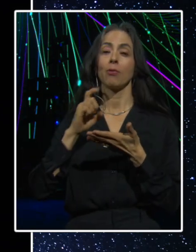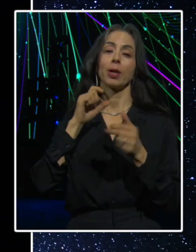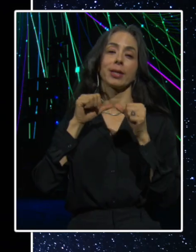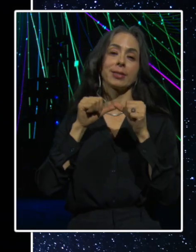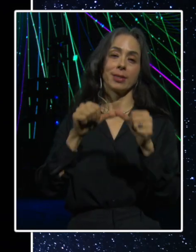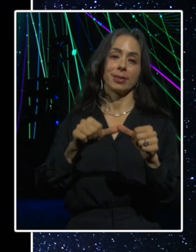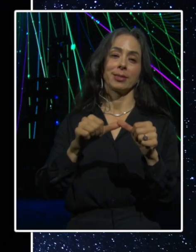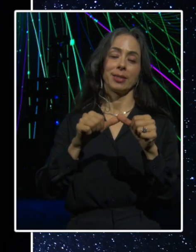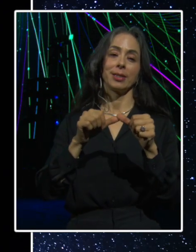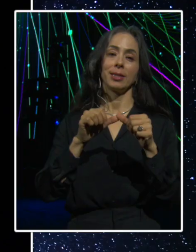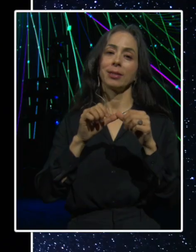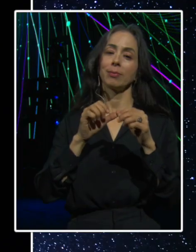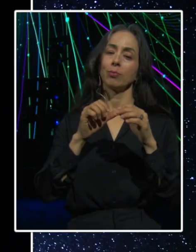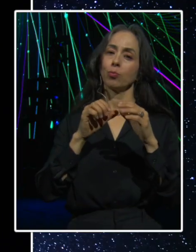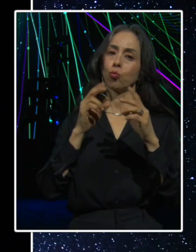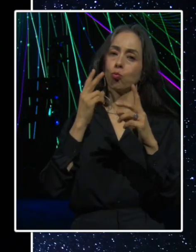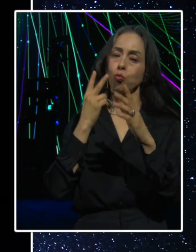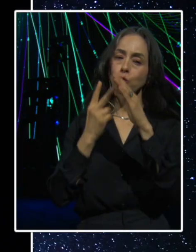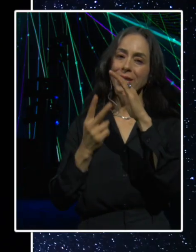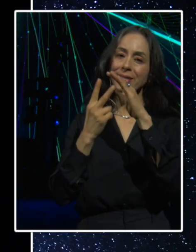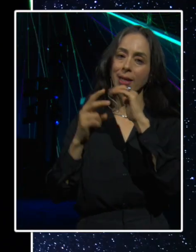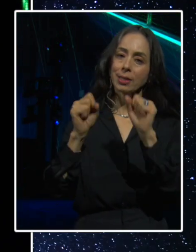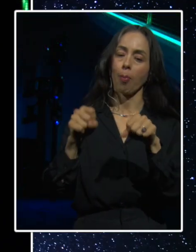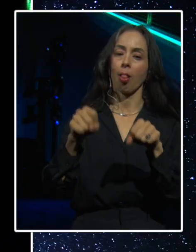for a consistent, predictable consumption model.